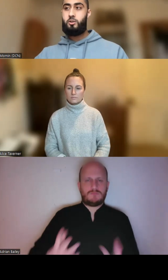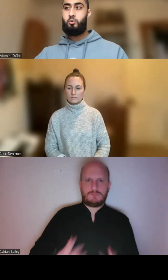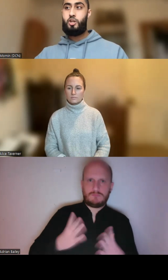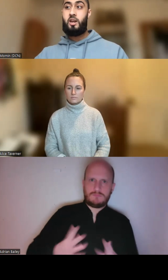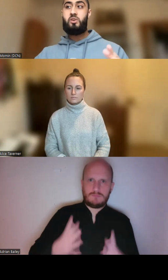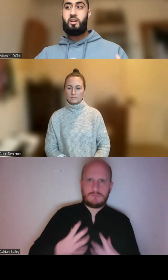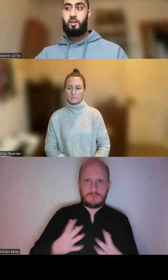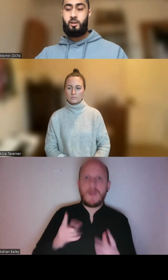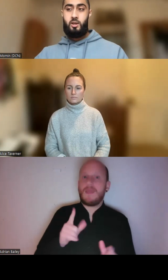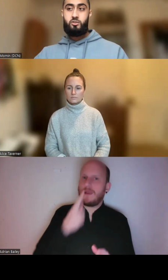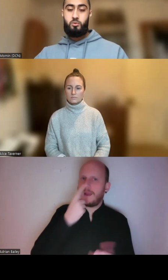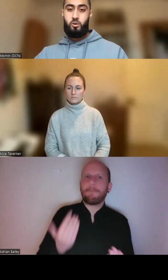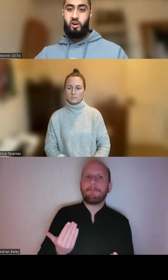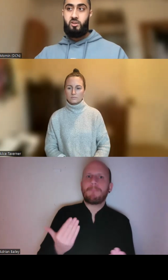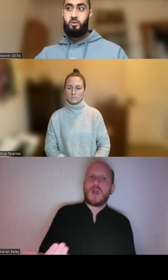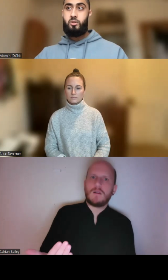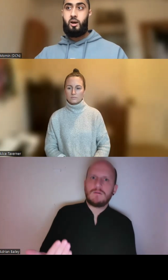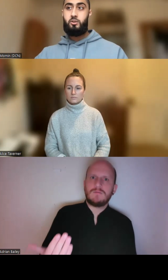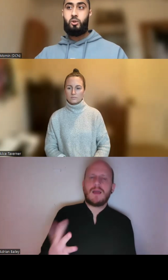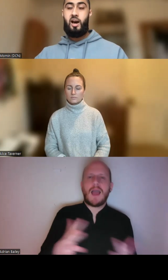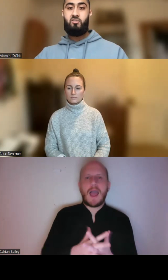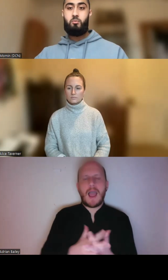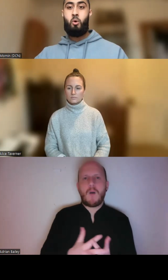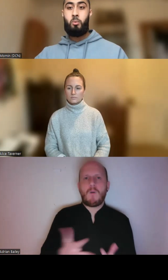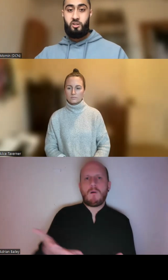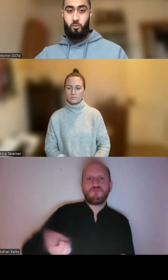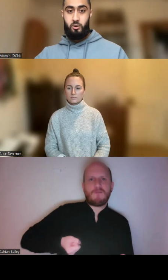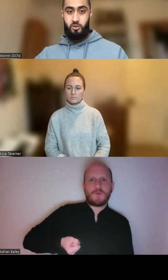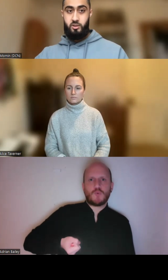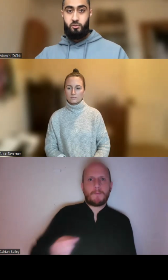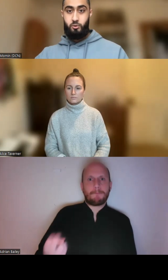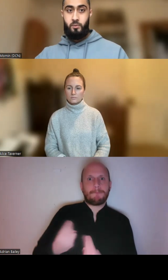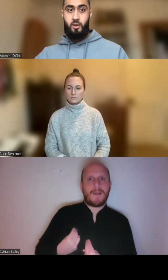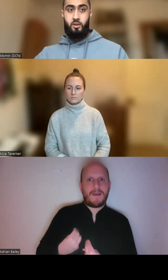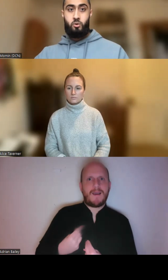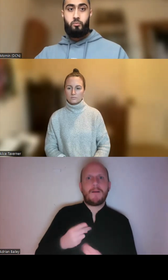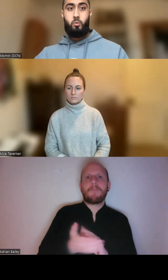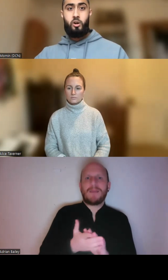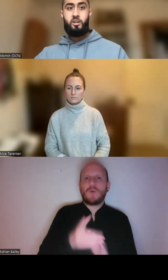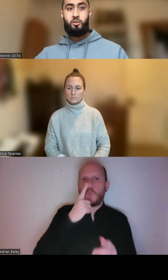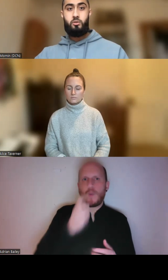to generating some sort of revenue that you'll have more money to work with in the future. What can you do?